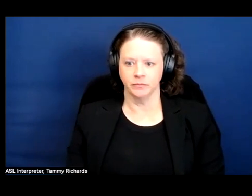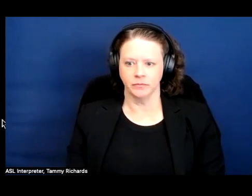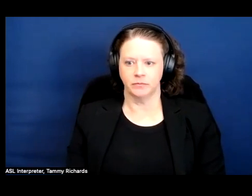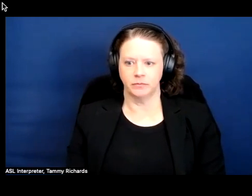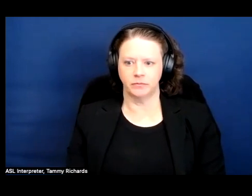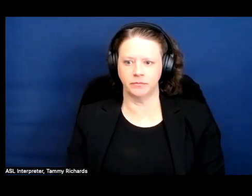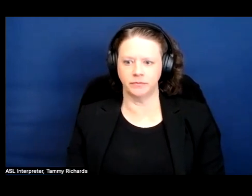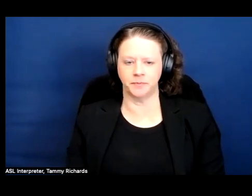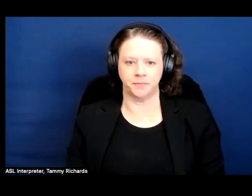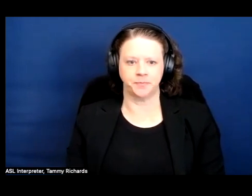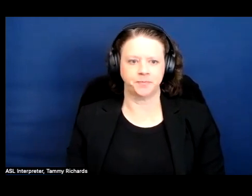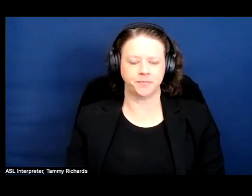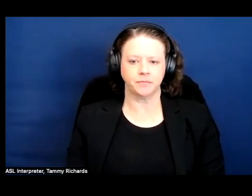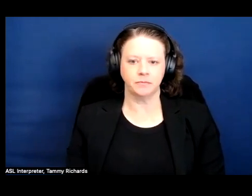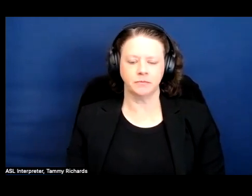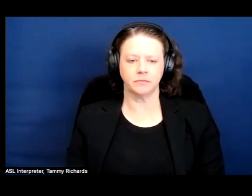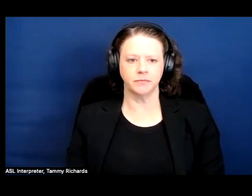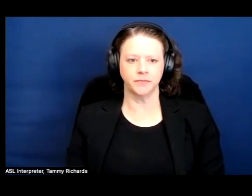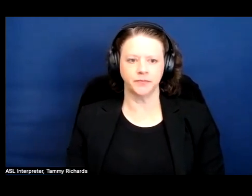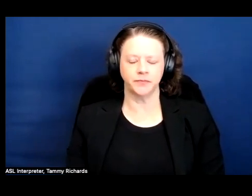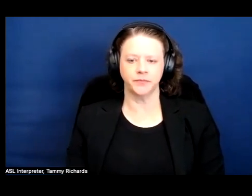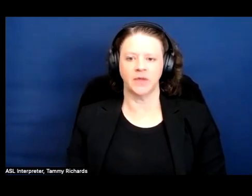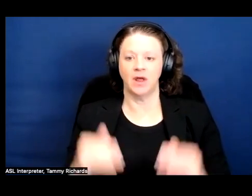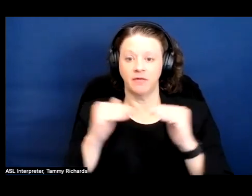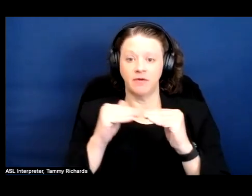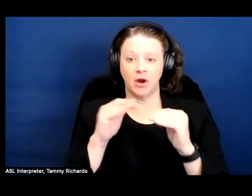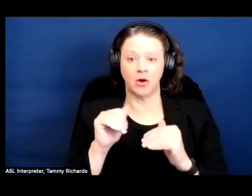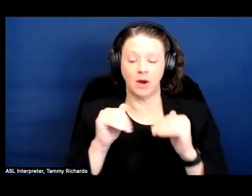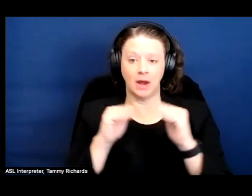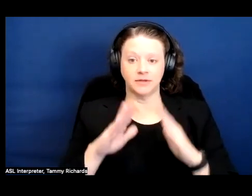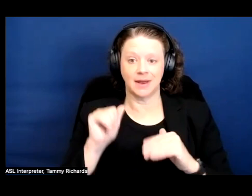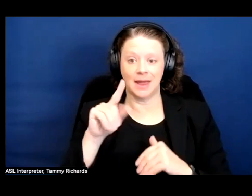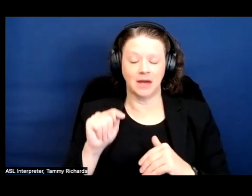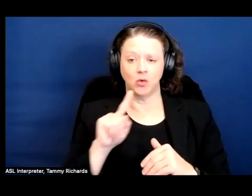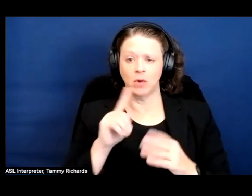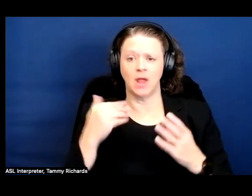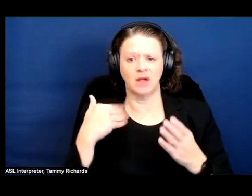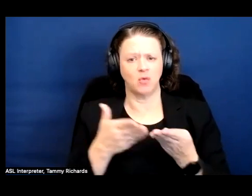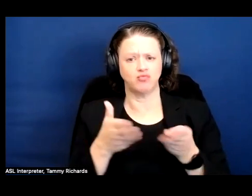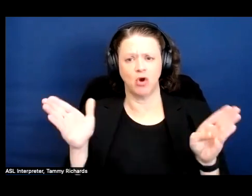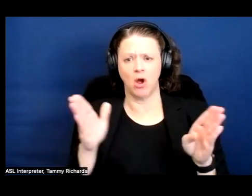The failure to disclose in response to a pet question on a housing application is not fraud.